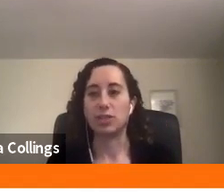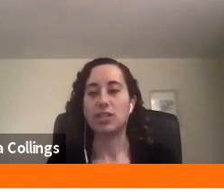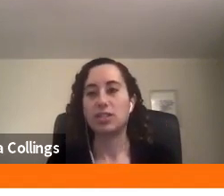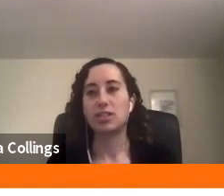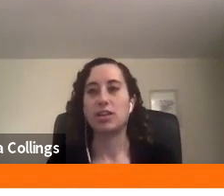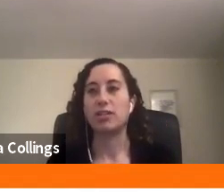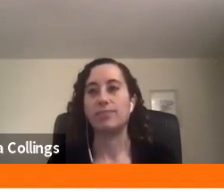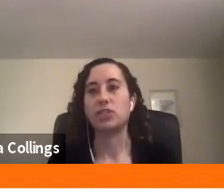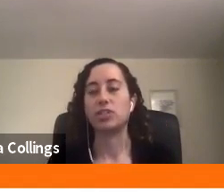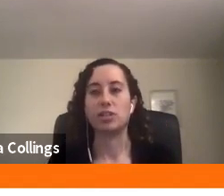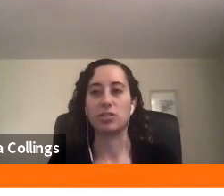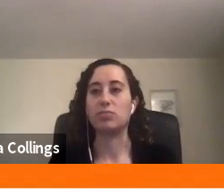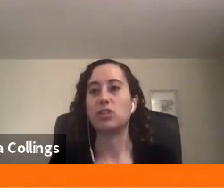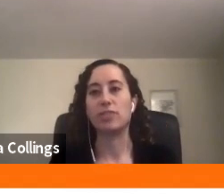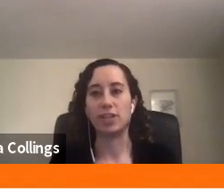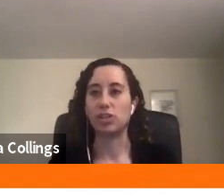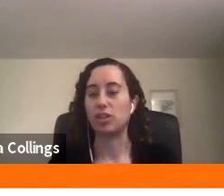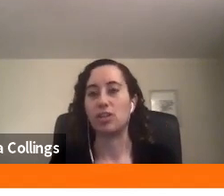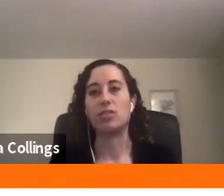increased depression and anxiety. And